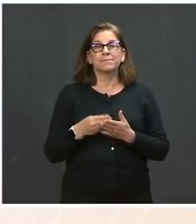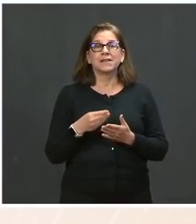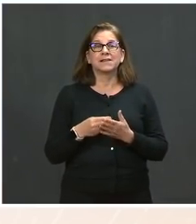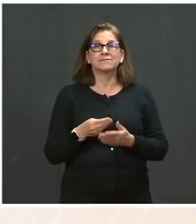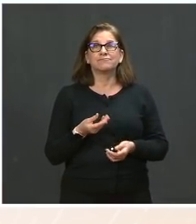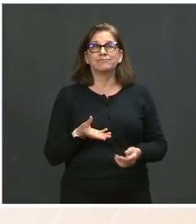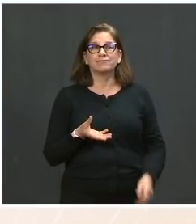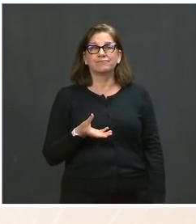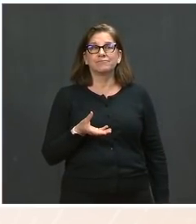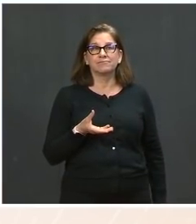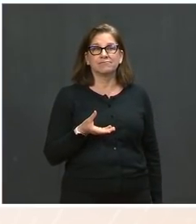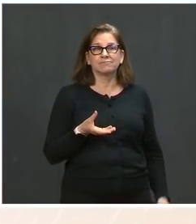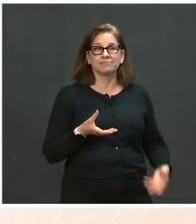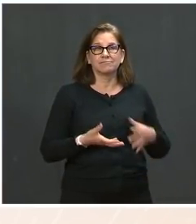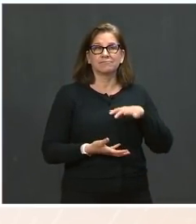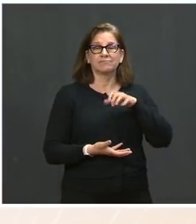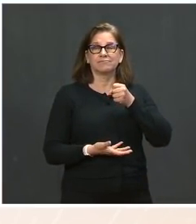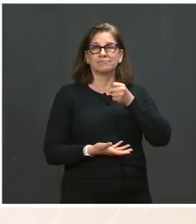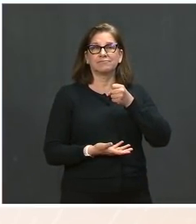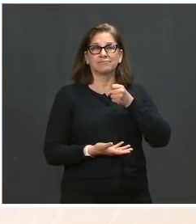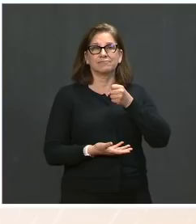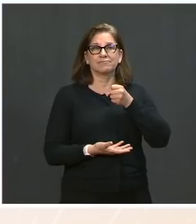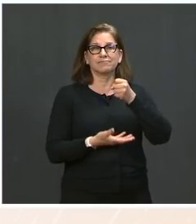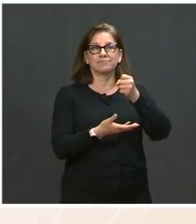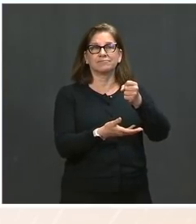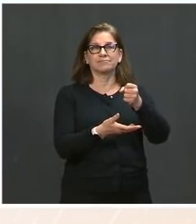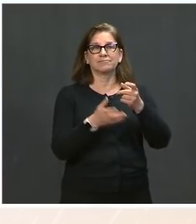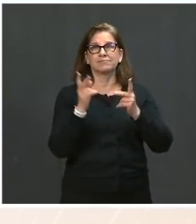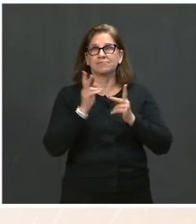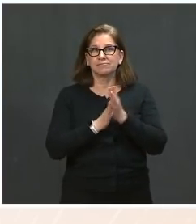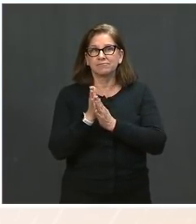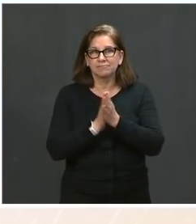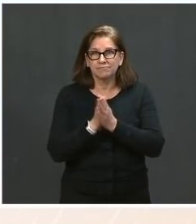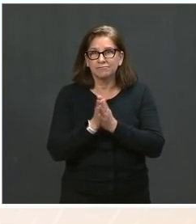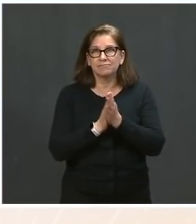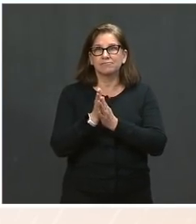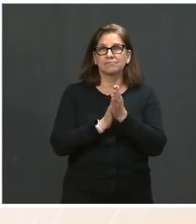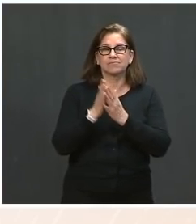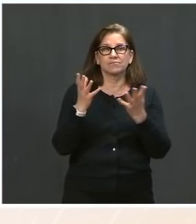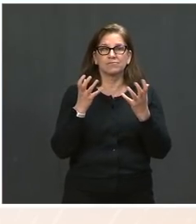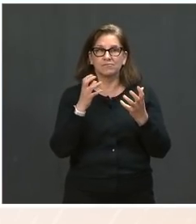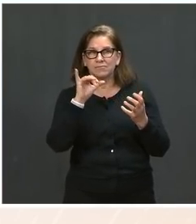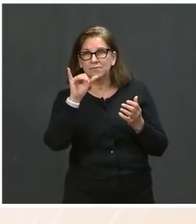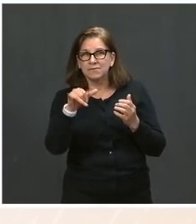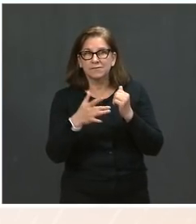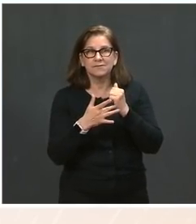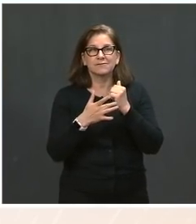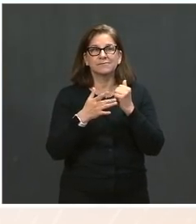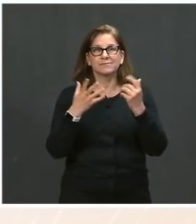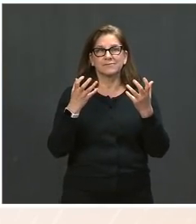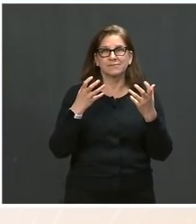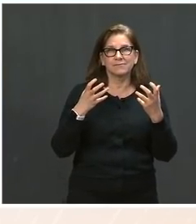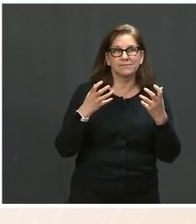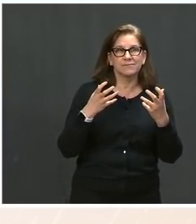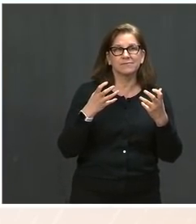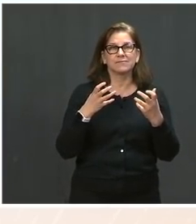so much appetite for the technology, and because there have been a lot of breakthroughs -- in fact, the airline industry itself